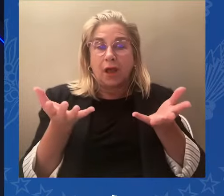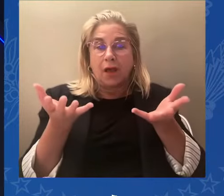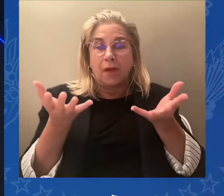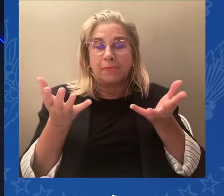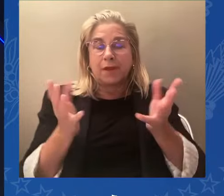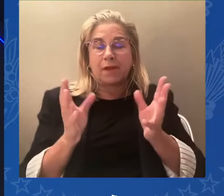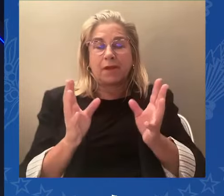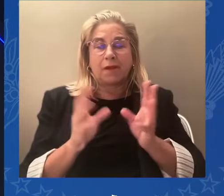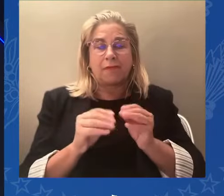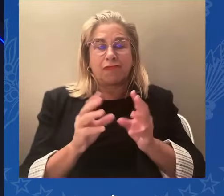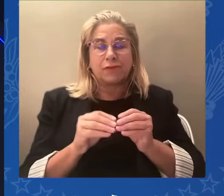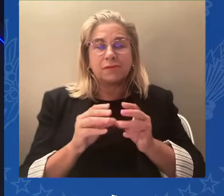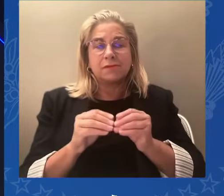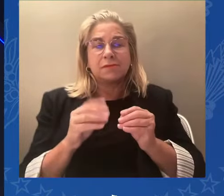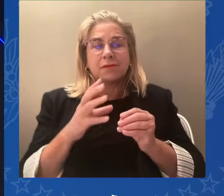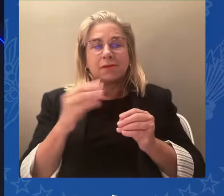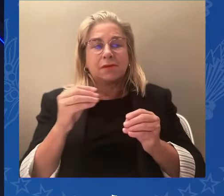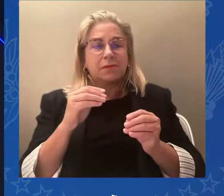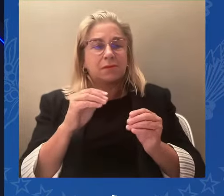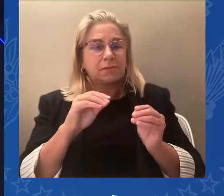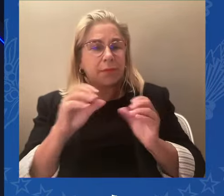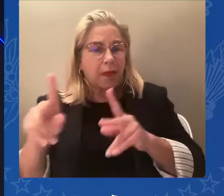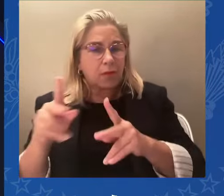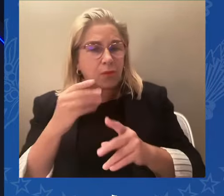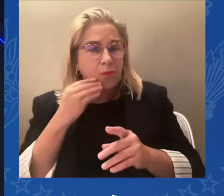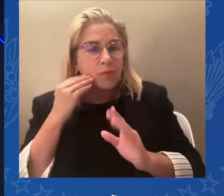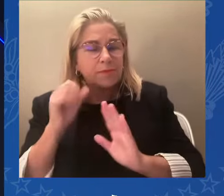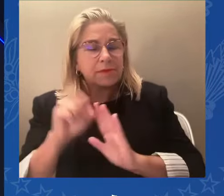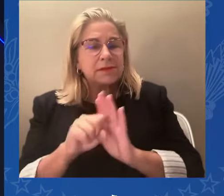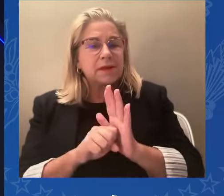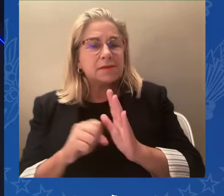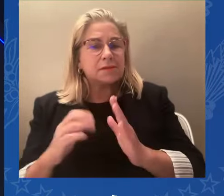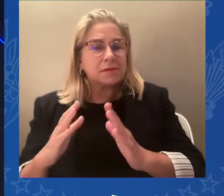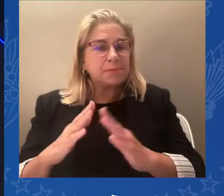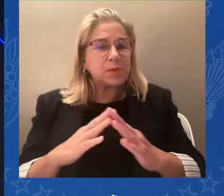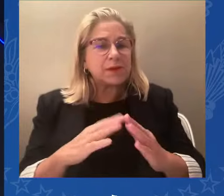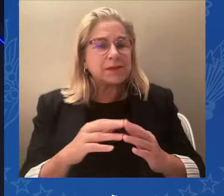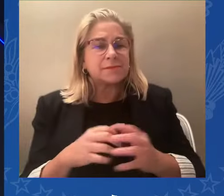let us take all of the information that we've learned, the ideas that we've gleaned,